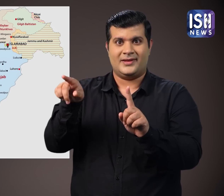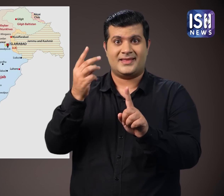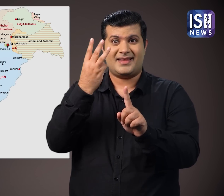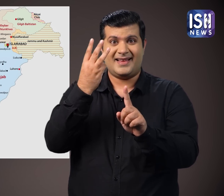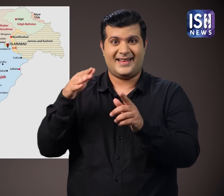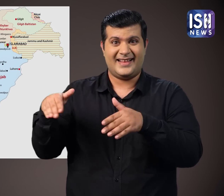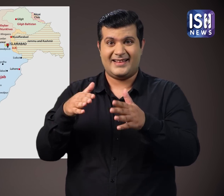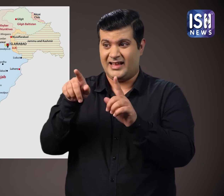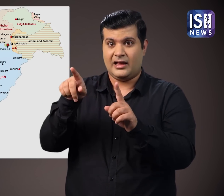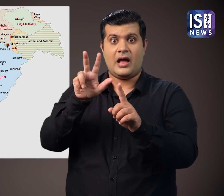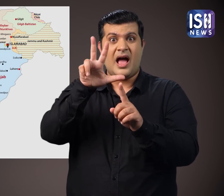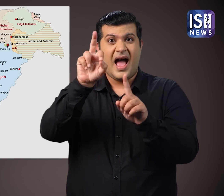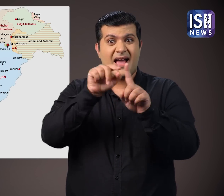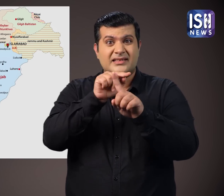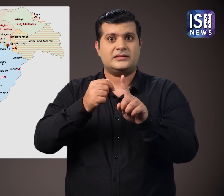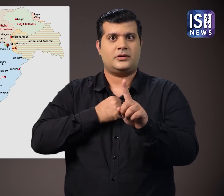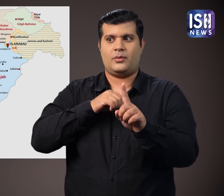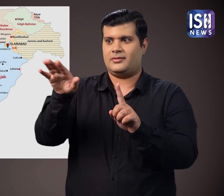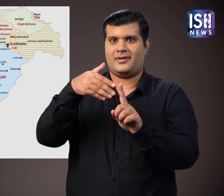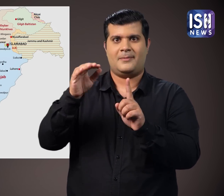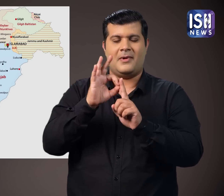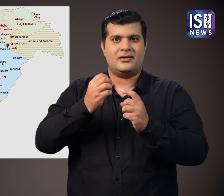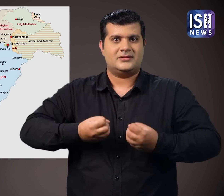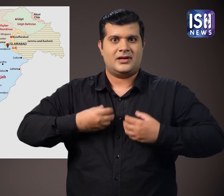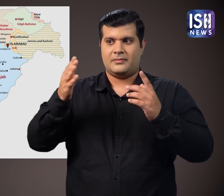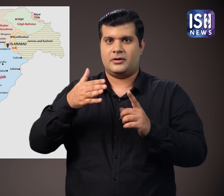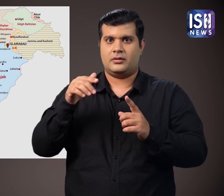which provide about 80% of their total water supply.